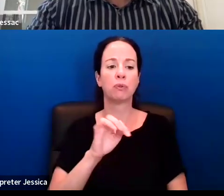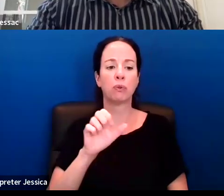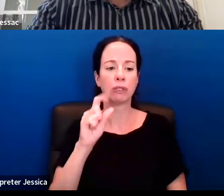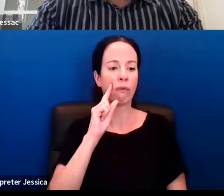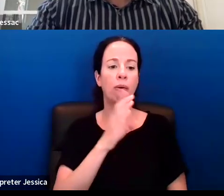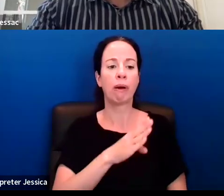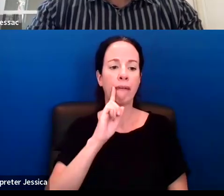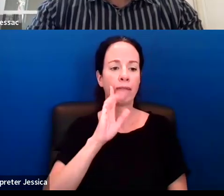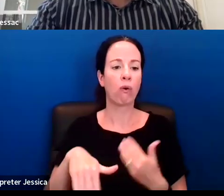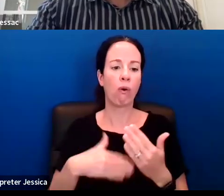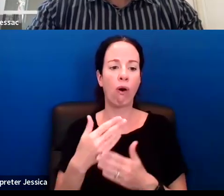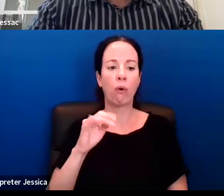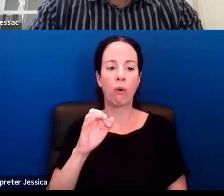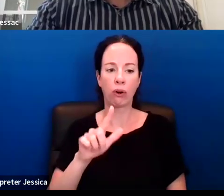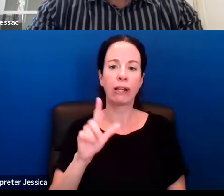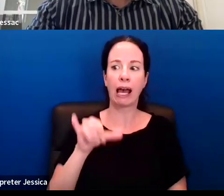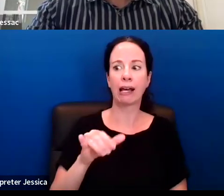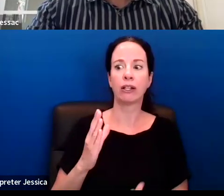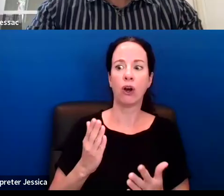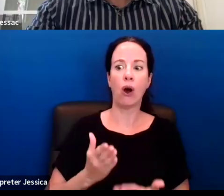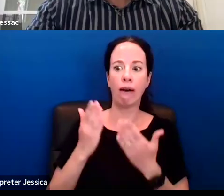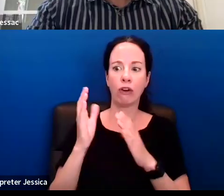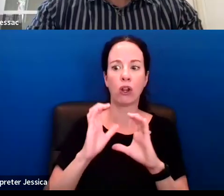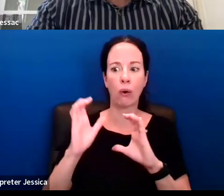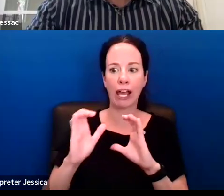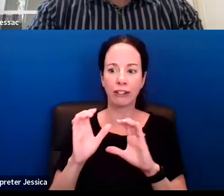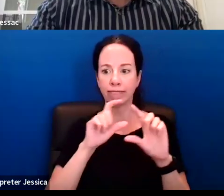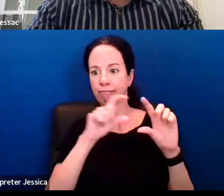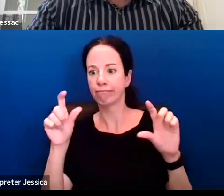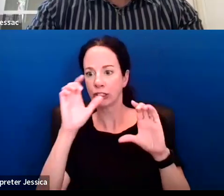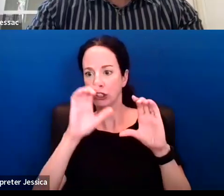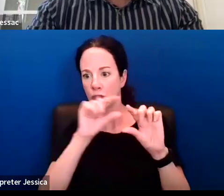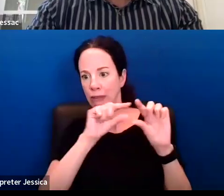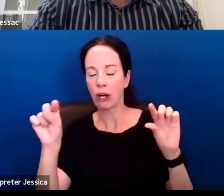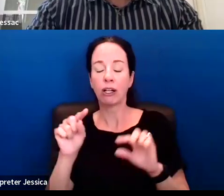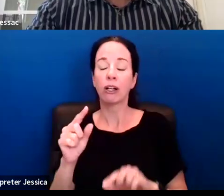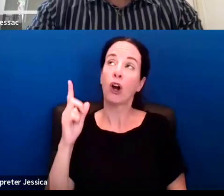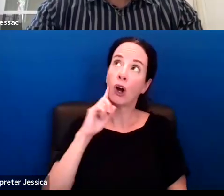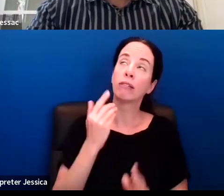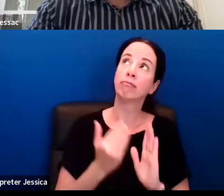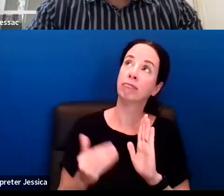the current offer locator, but what we have heard repeatedly, and it's really, you know, no fault